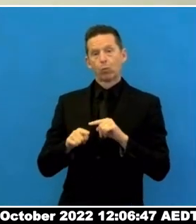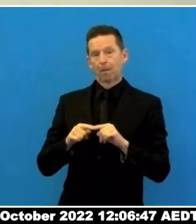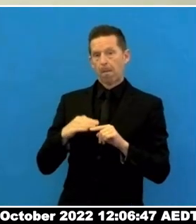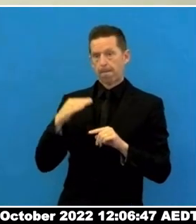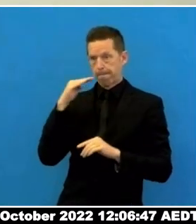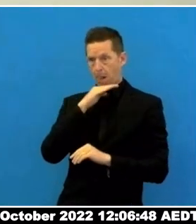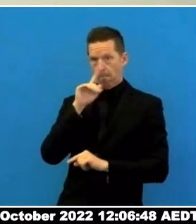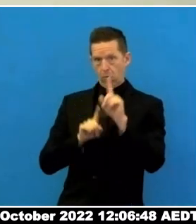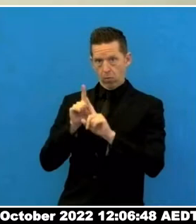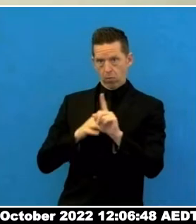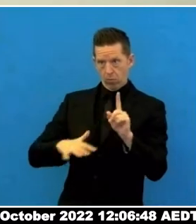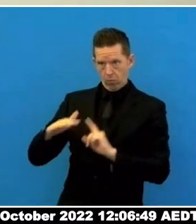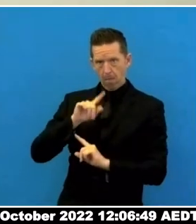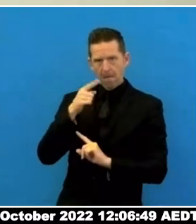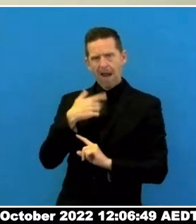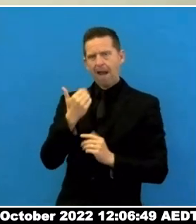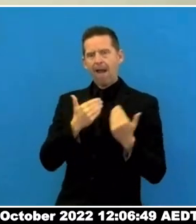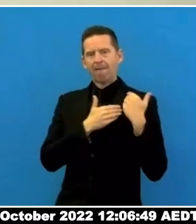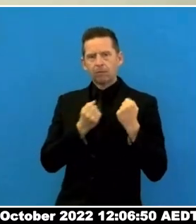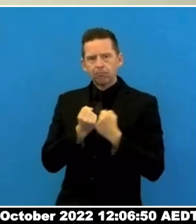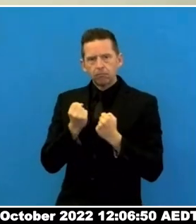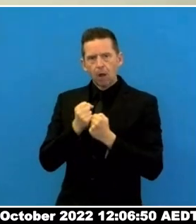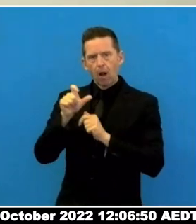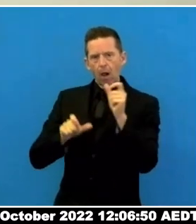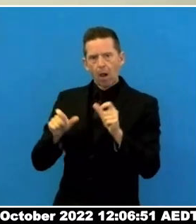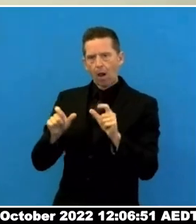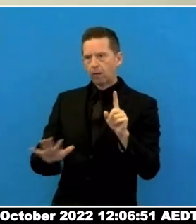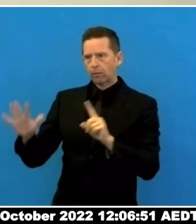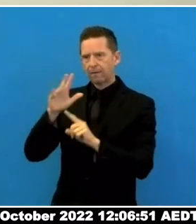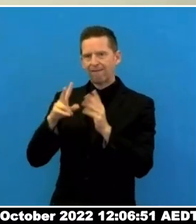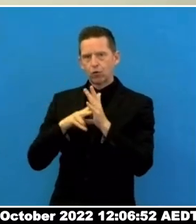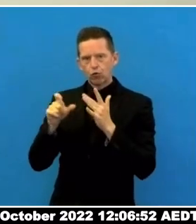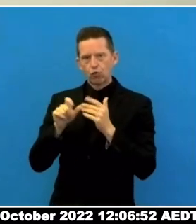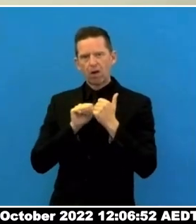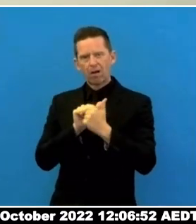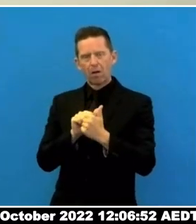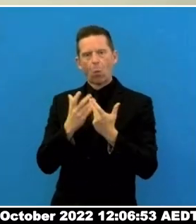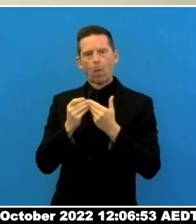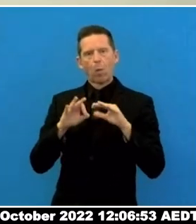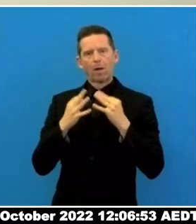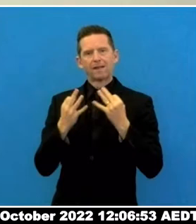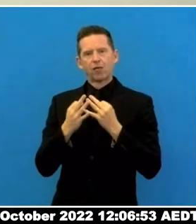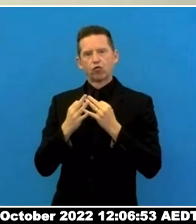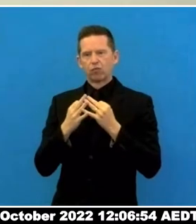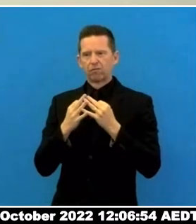but we are responsible for clients across Victoria in partnerships in partnership with organisations across rural and regional Victoria.